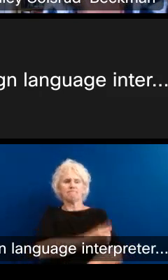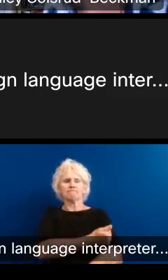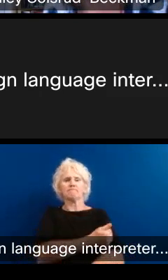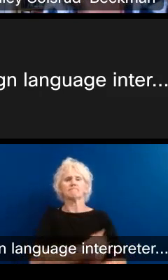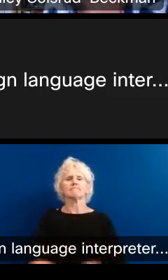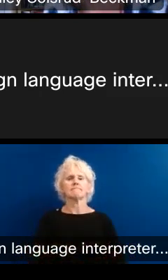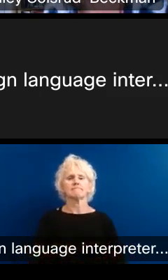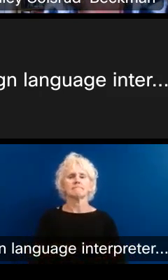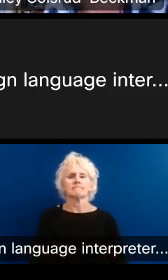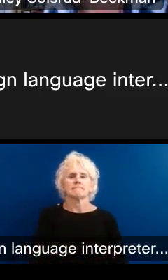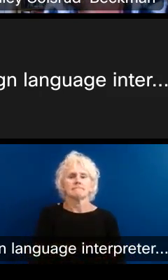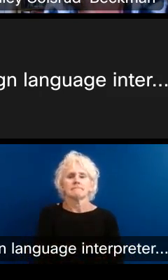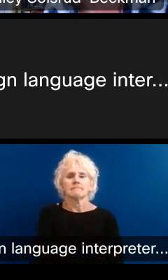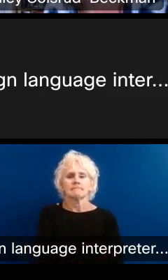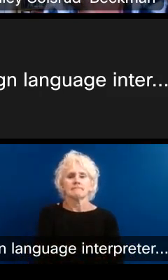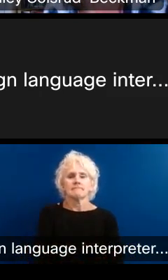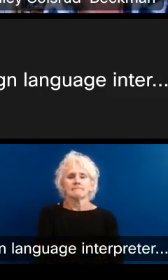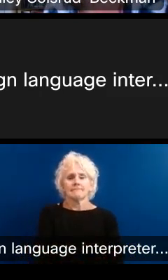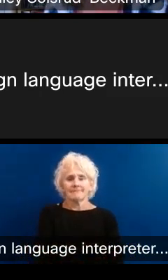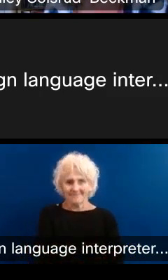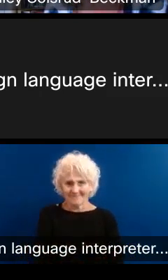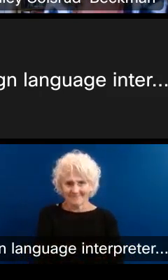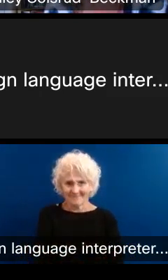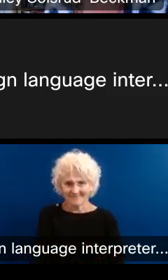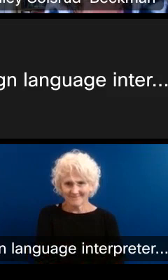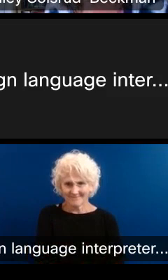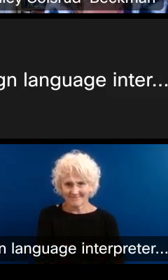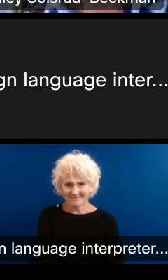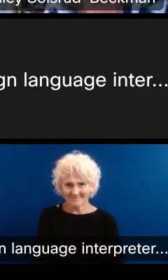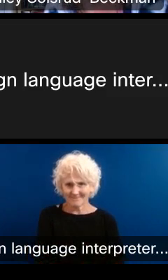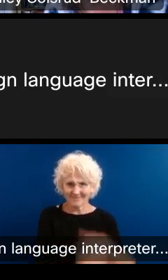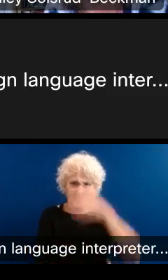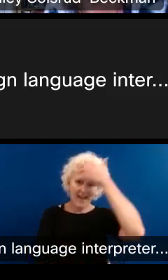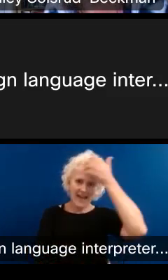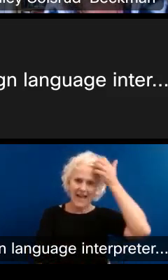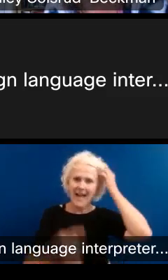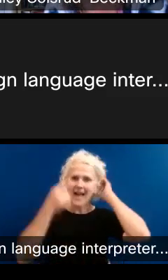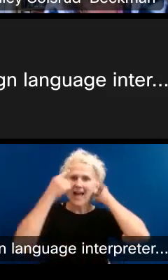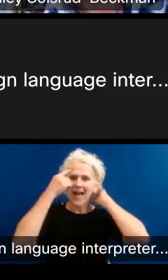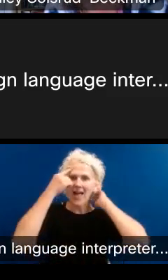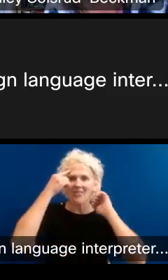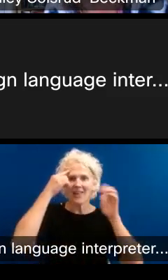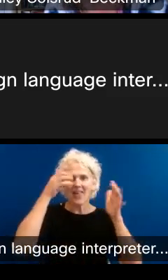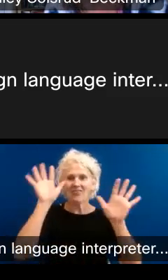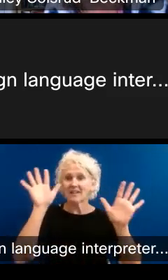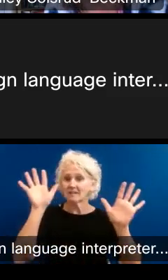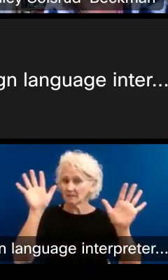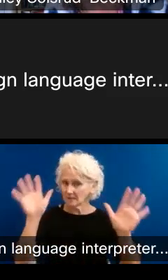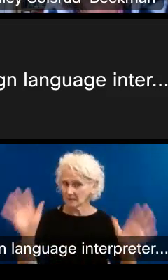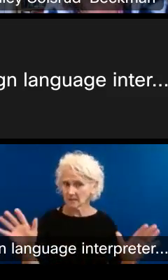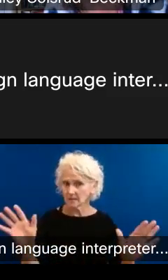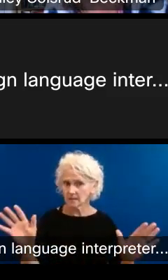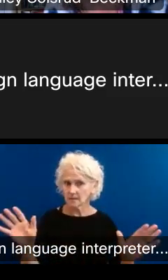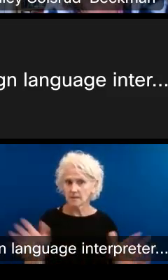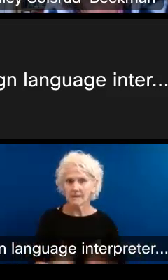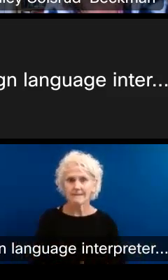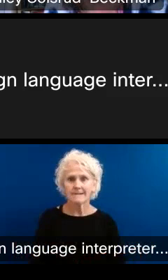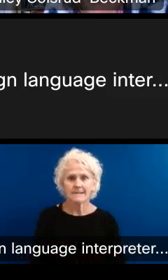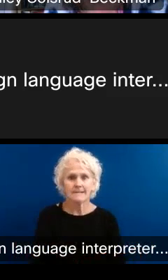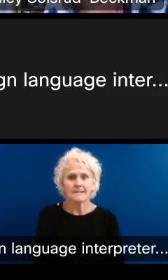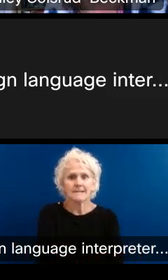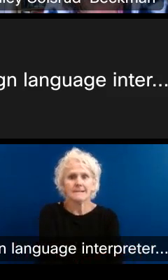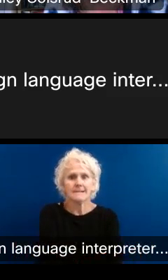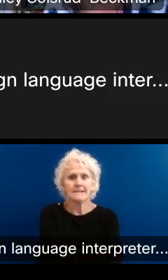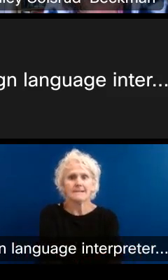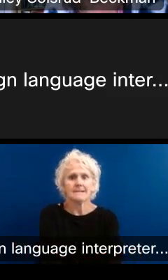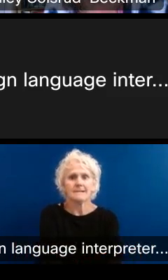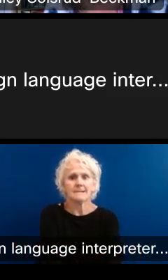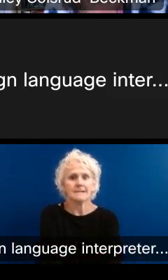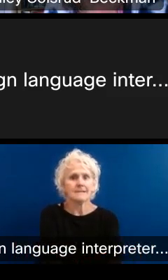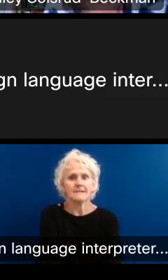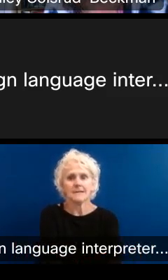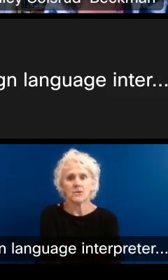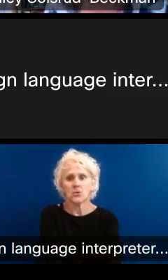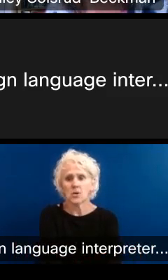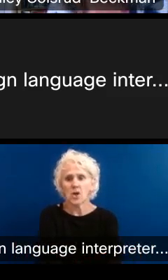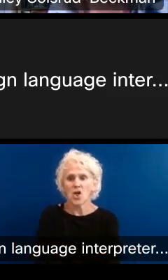Okay, and I think that that is it. Did we have any... it looks like... I don't think we have